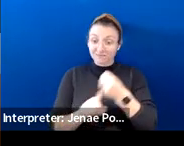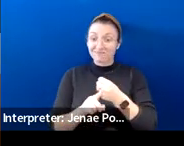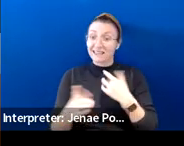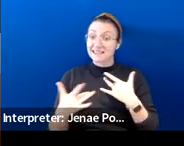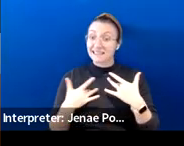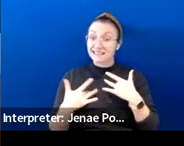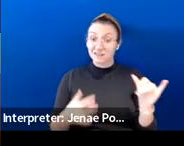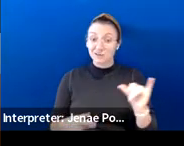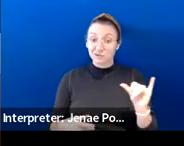Next, like, please